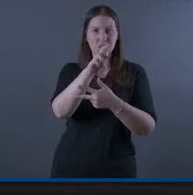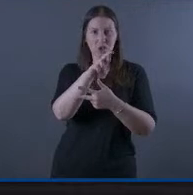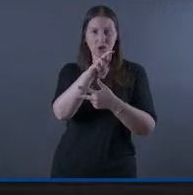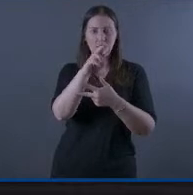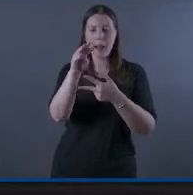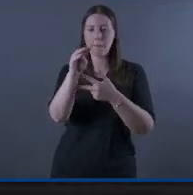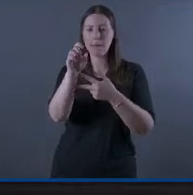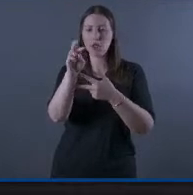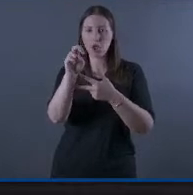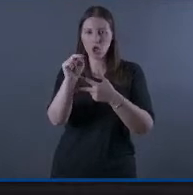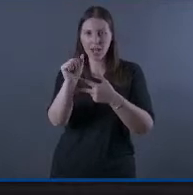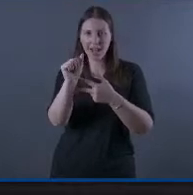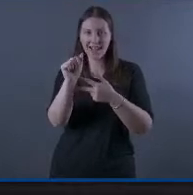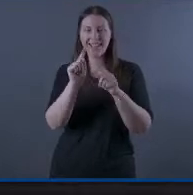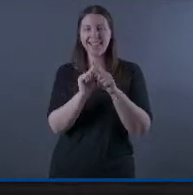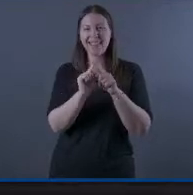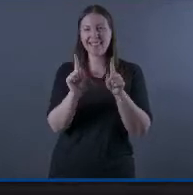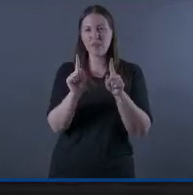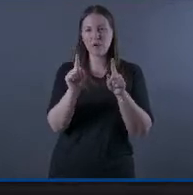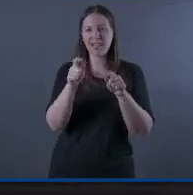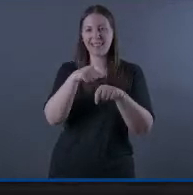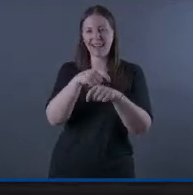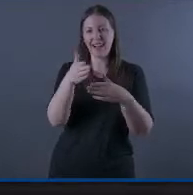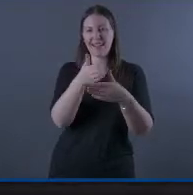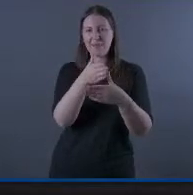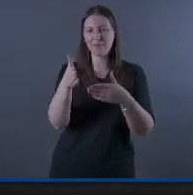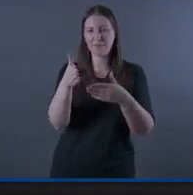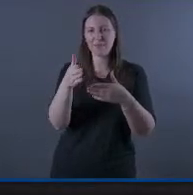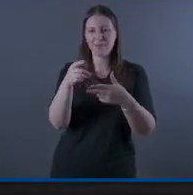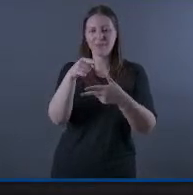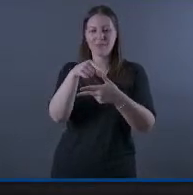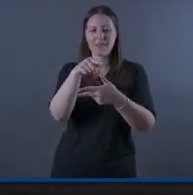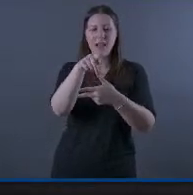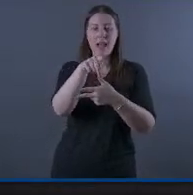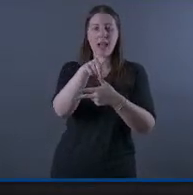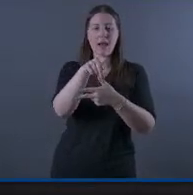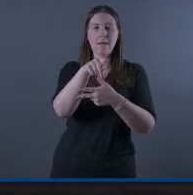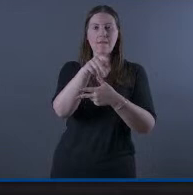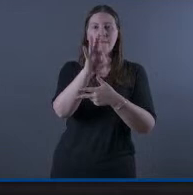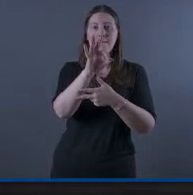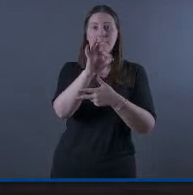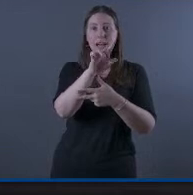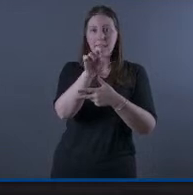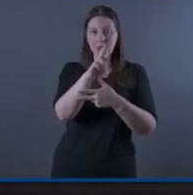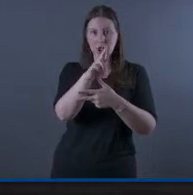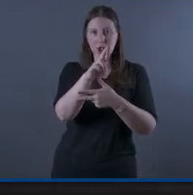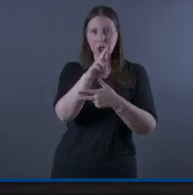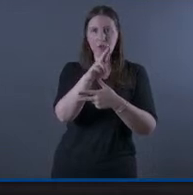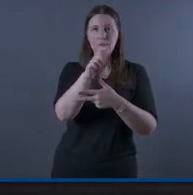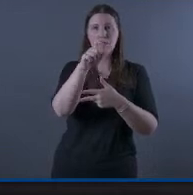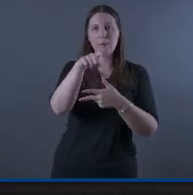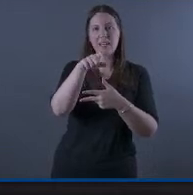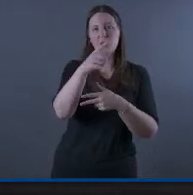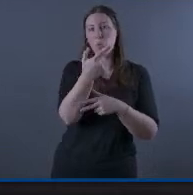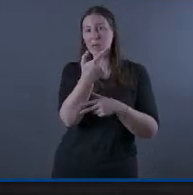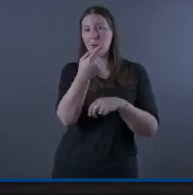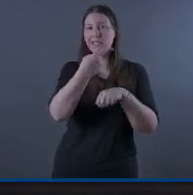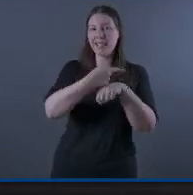So for the Pfizer, the interval between first and second dose is supposed to be about 21 days or three weeks. There is a little leeway there,